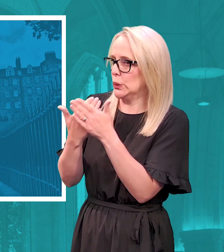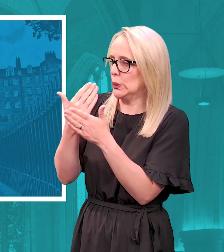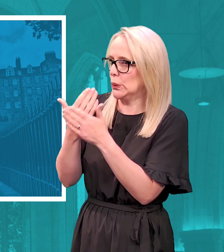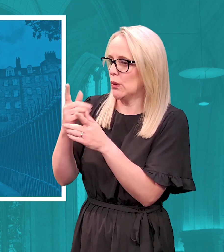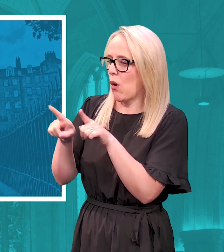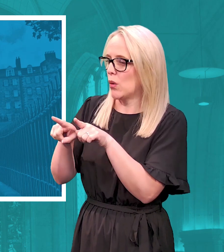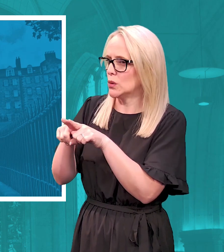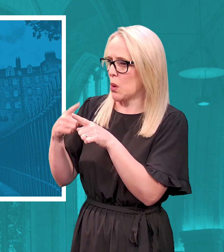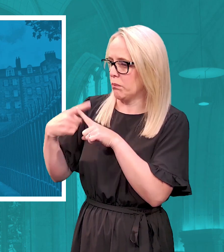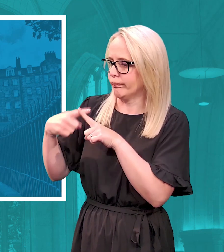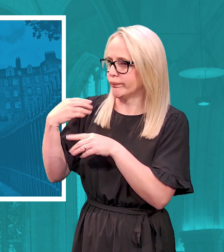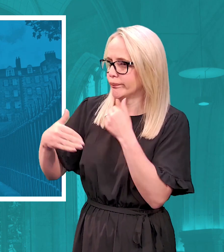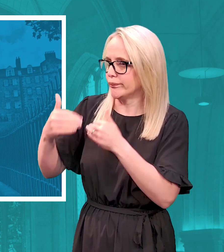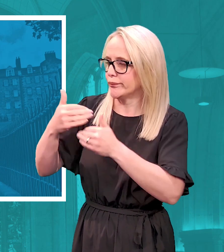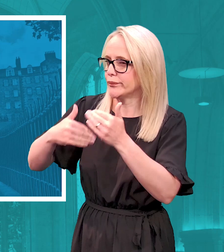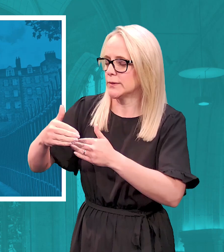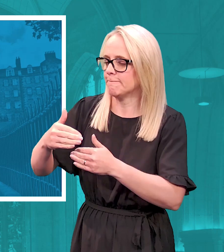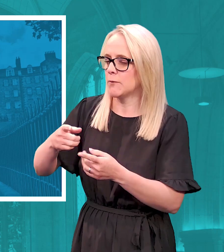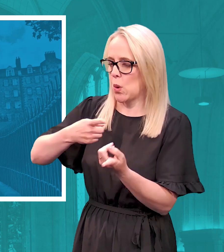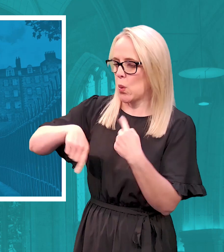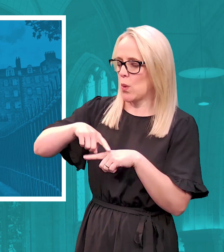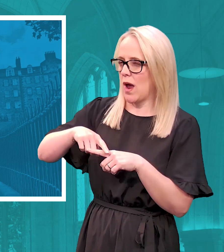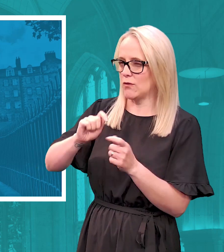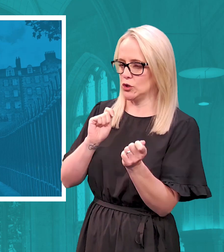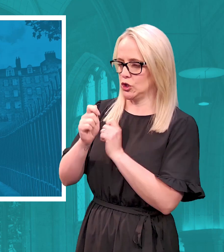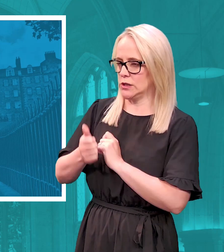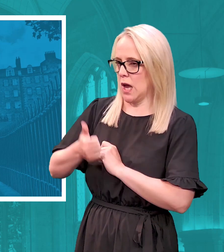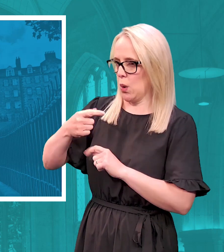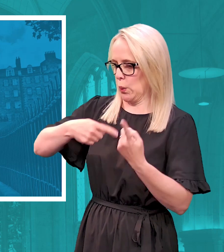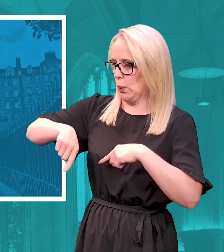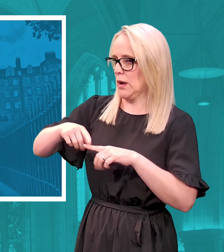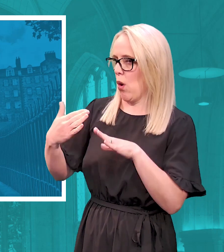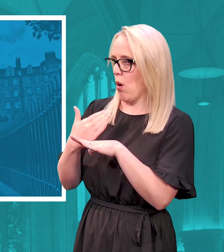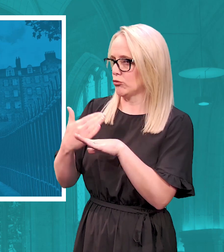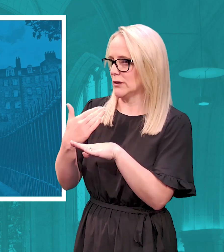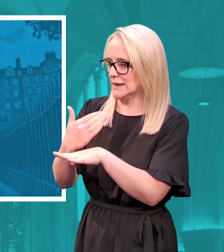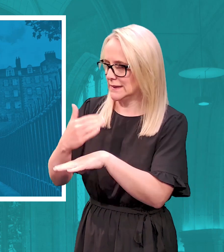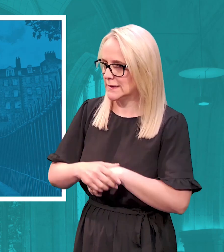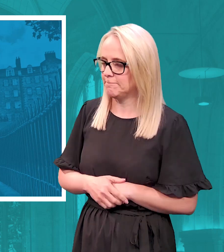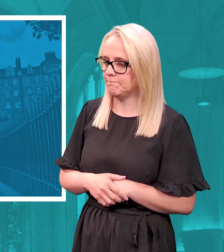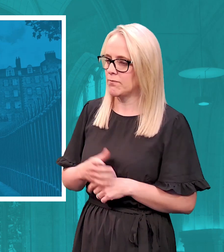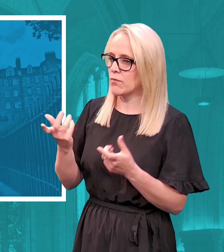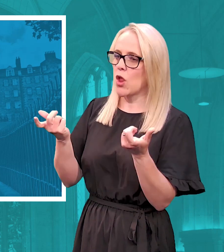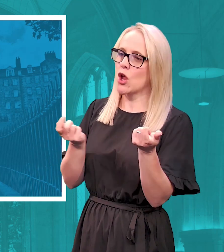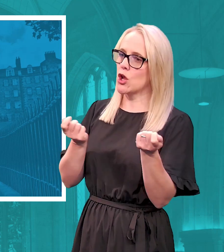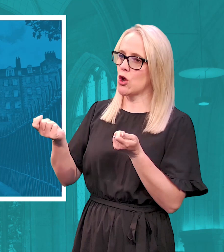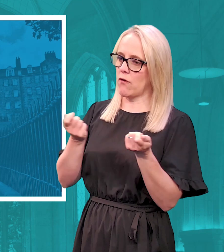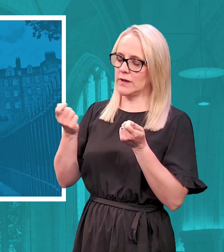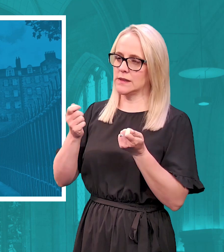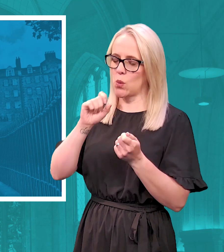we need to change how the Trustees operate. Governance is under continuous review.